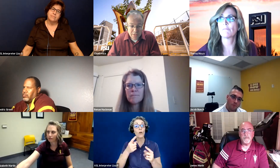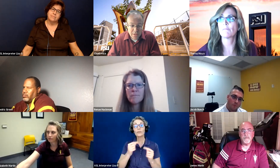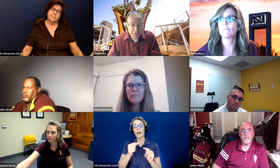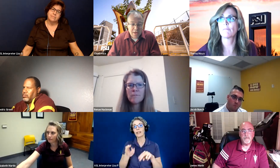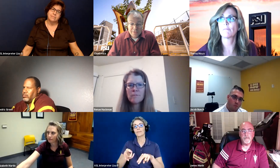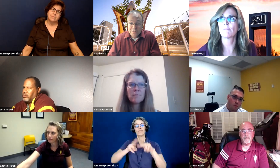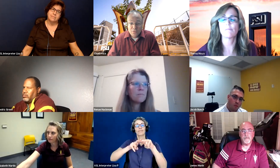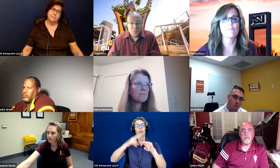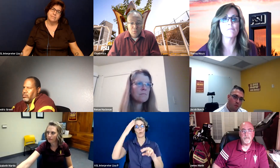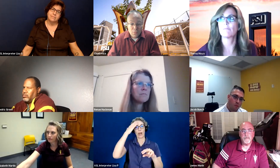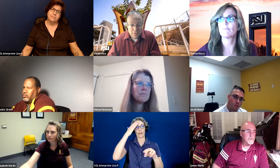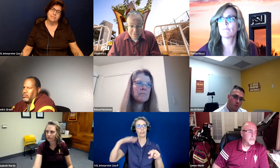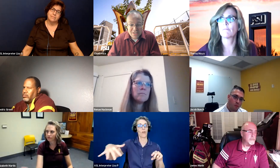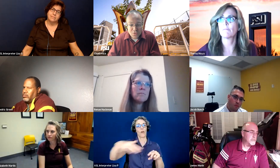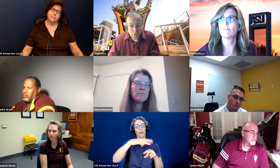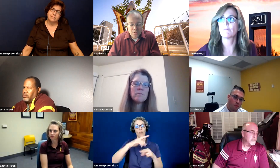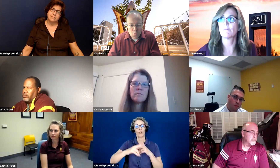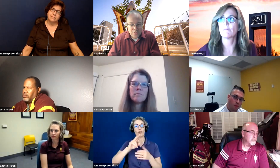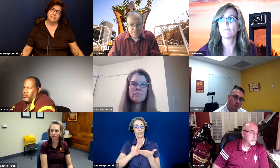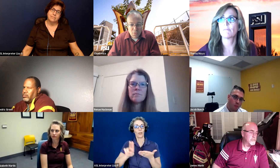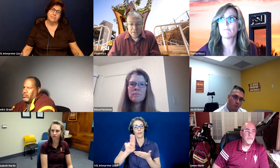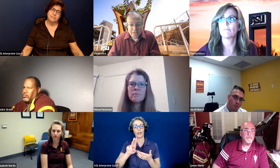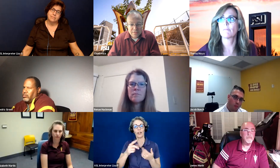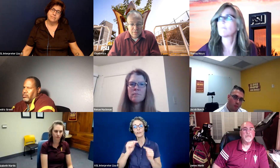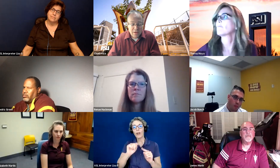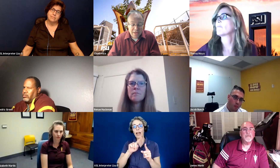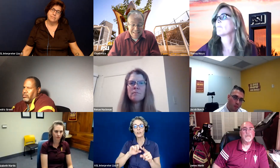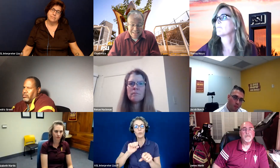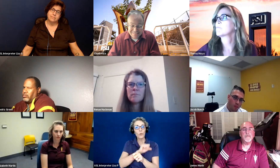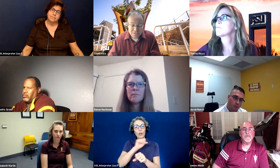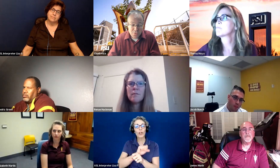to continue to work towards a more accessible,